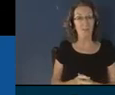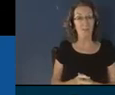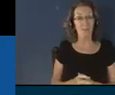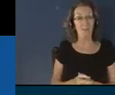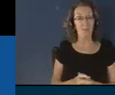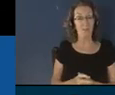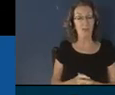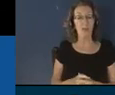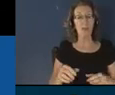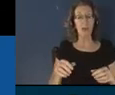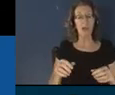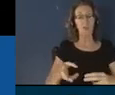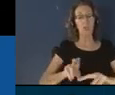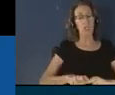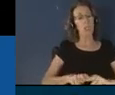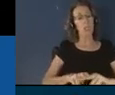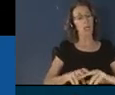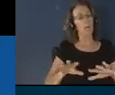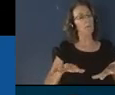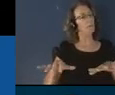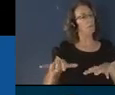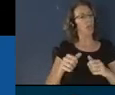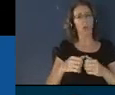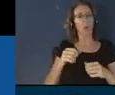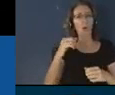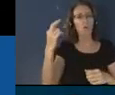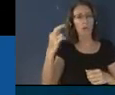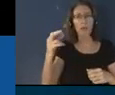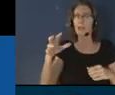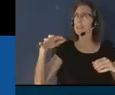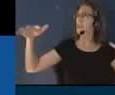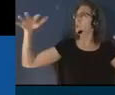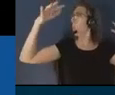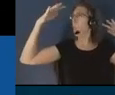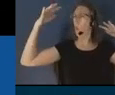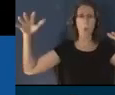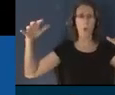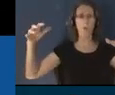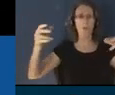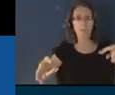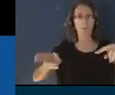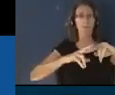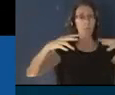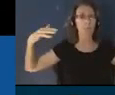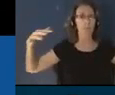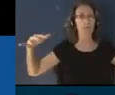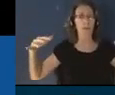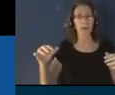area you don't realize how sounds, external sounds can be amplified. um The the worst ones